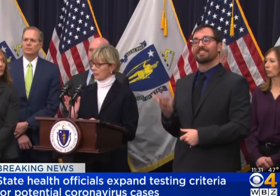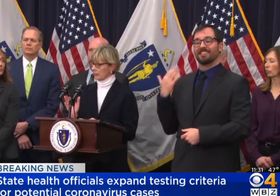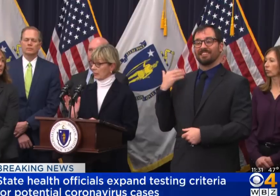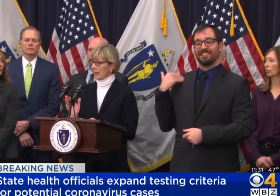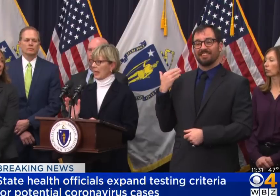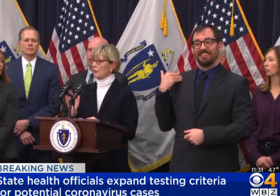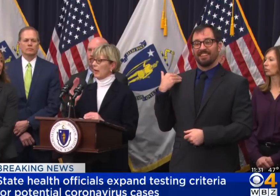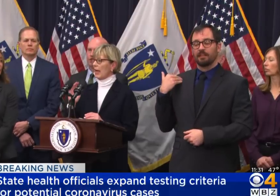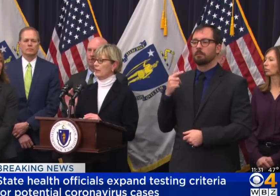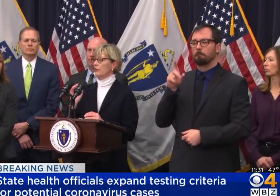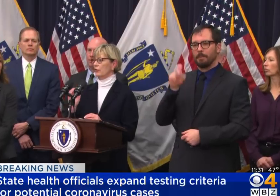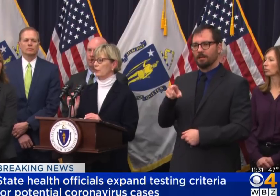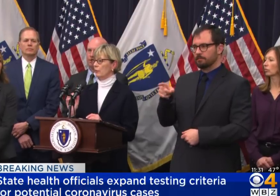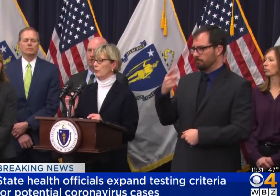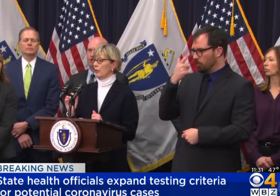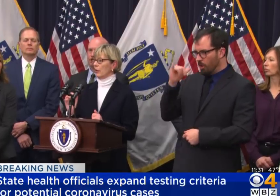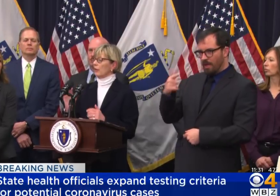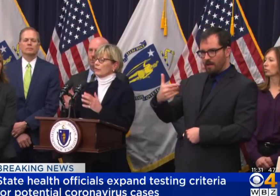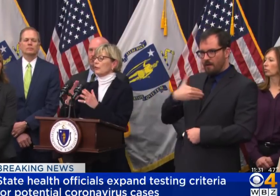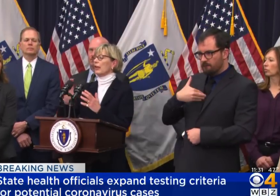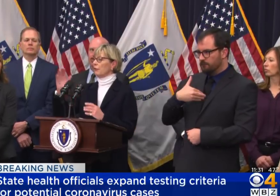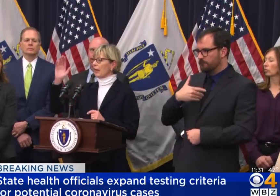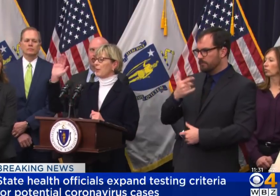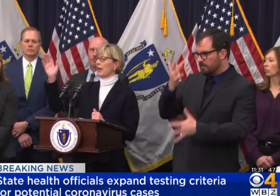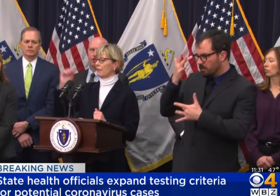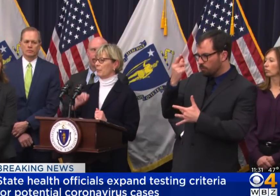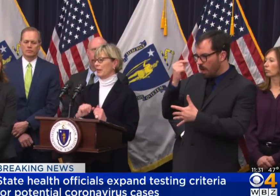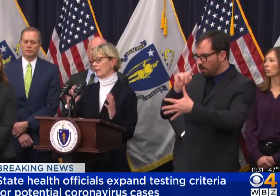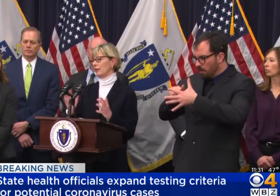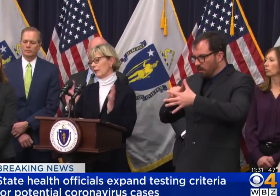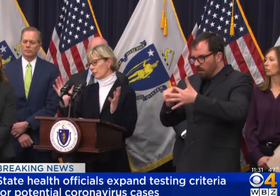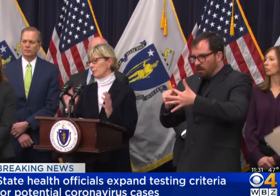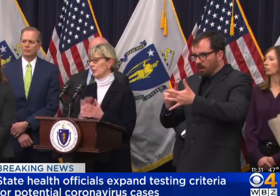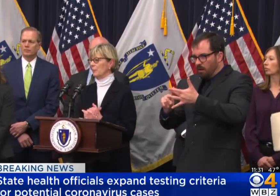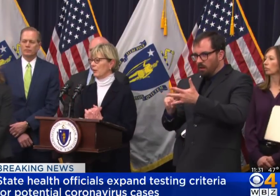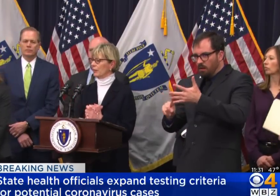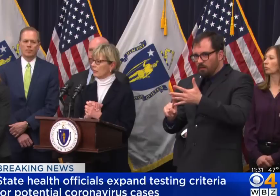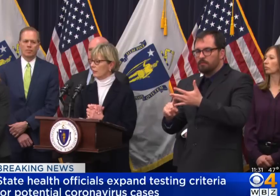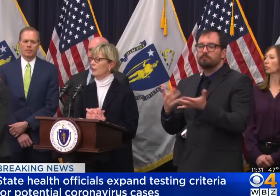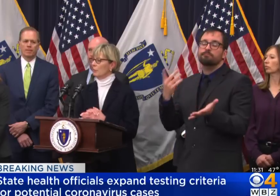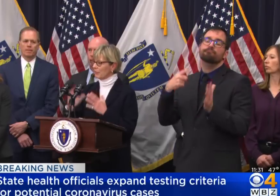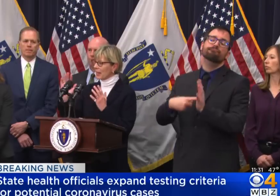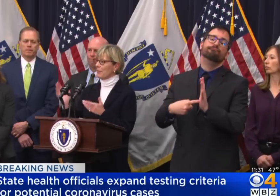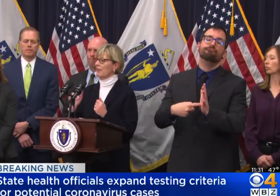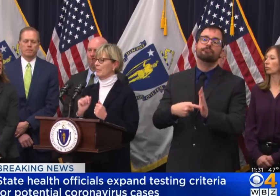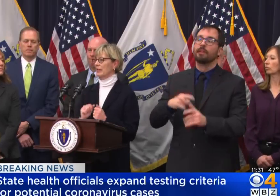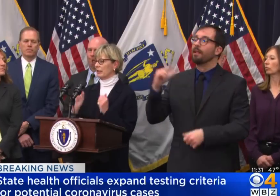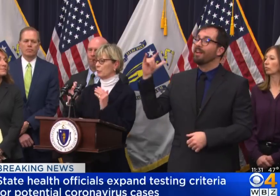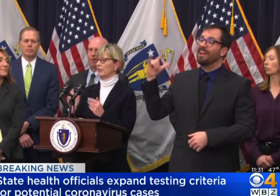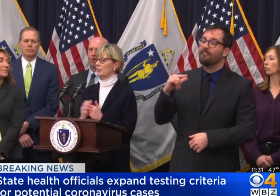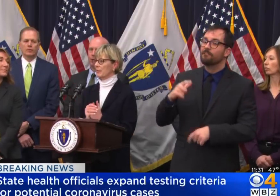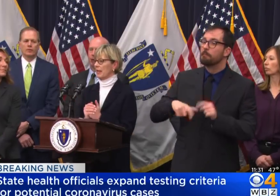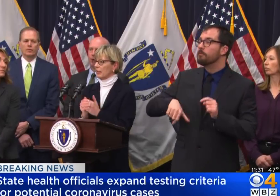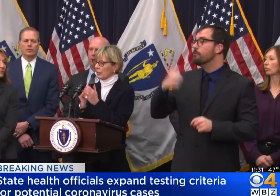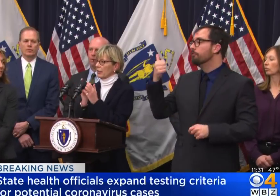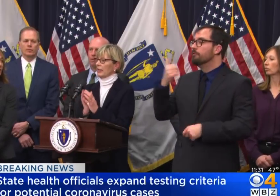LINE. IN THE PAST YOU HAD TO BE SYMPTOMATIC AND YOU HAD TO, IF